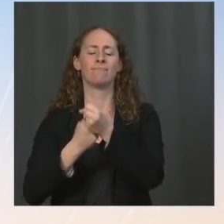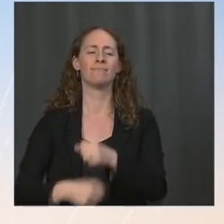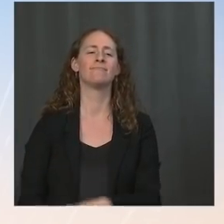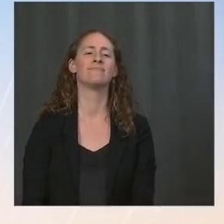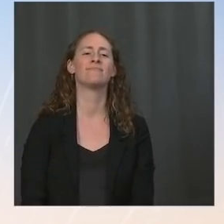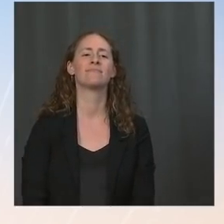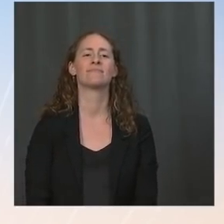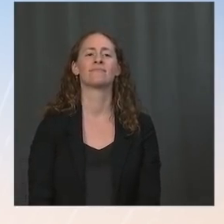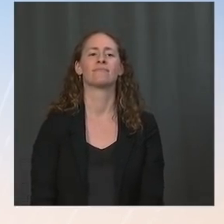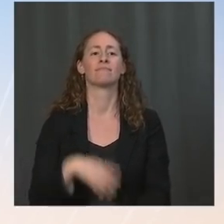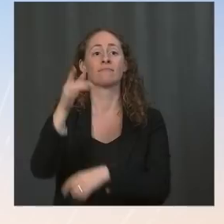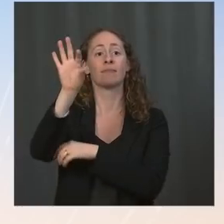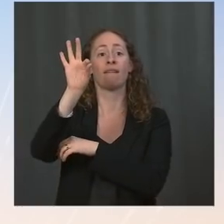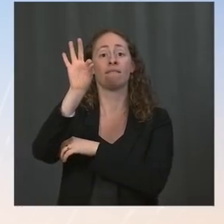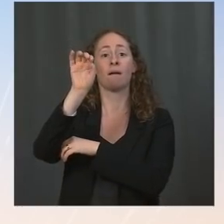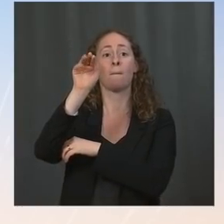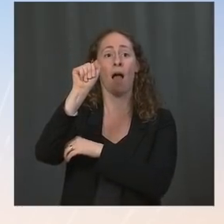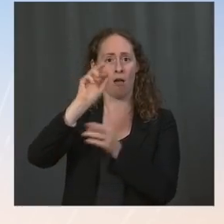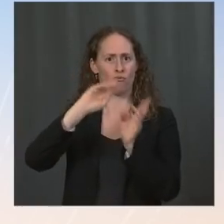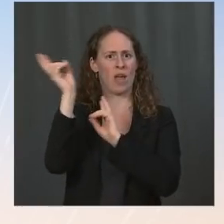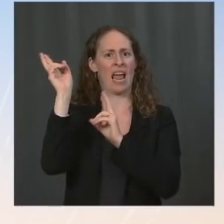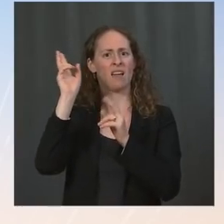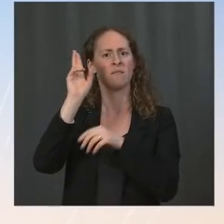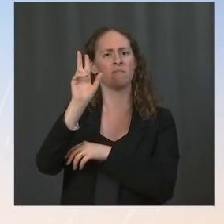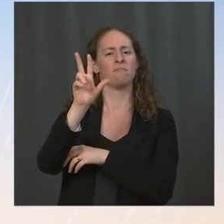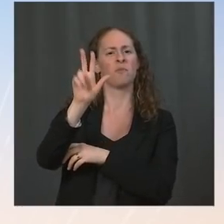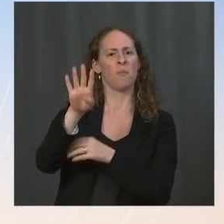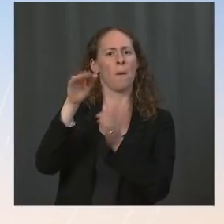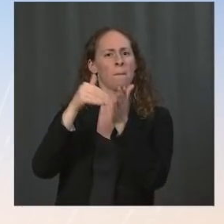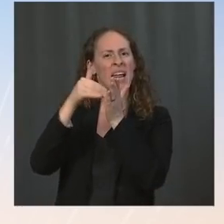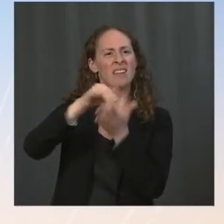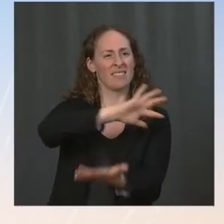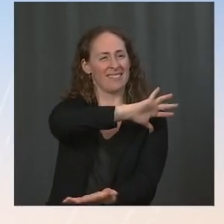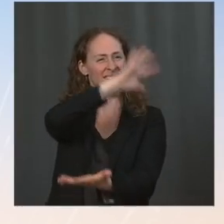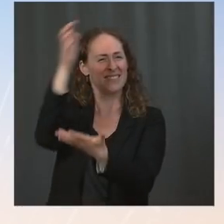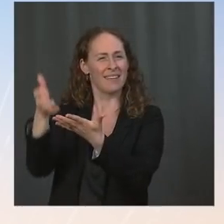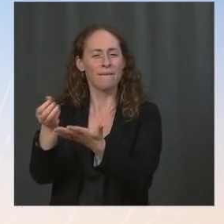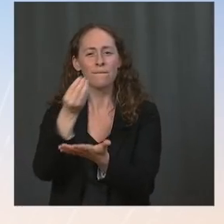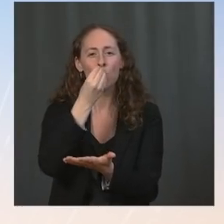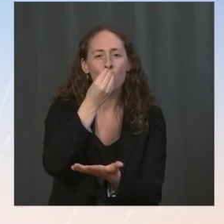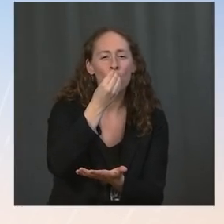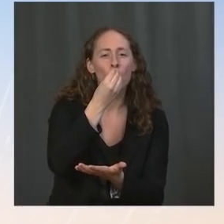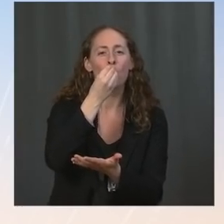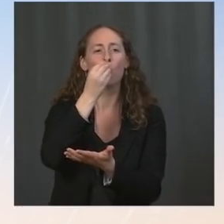millions of liters of water, more than 35,700 tarps, and roughly 200 generators.